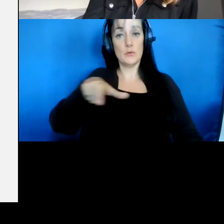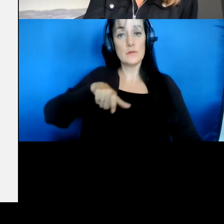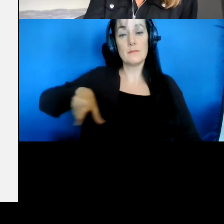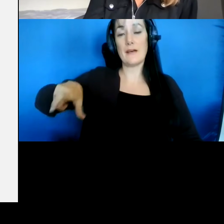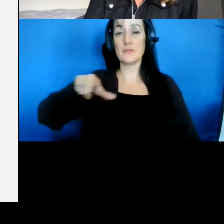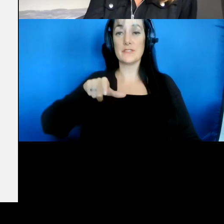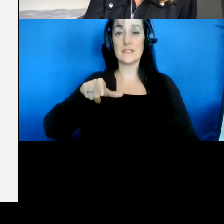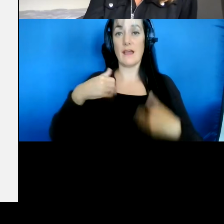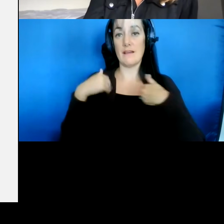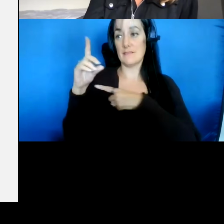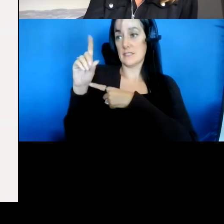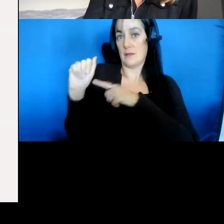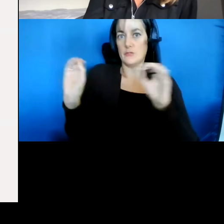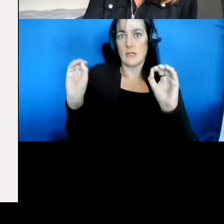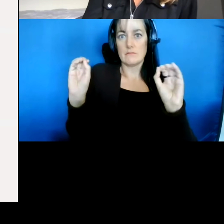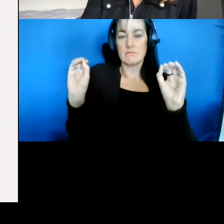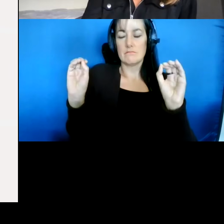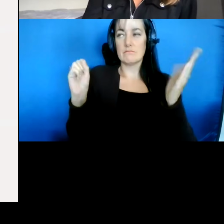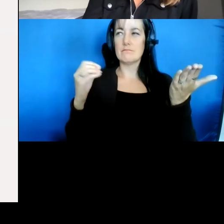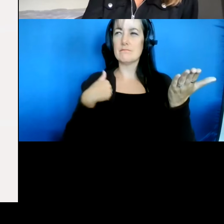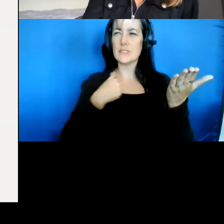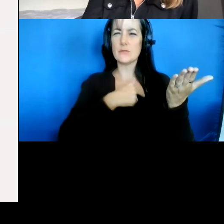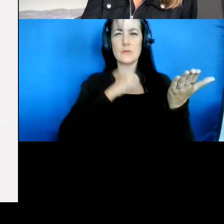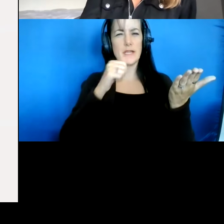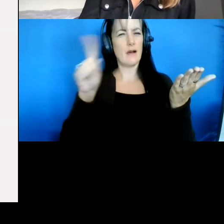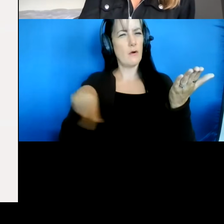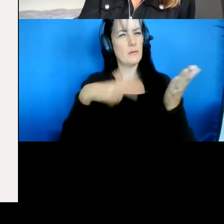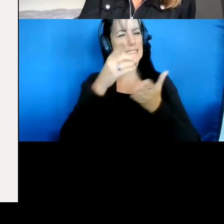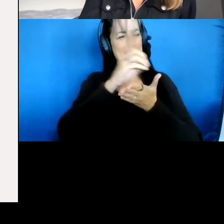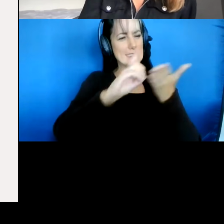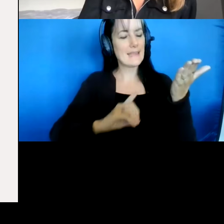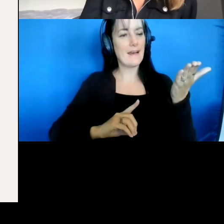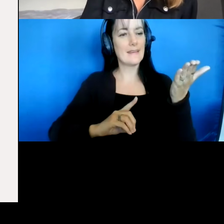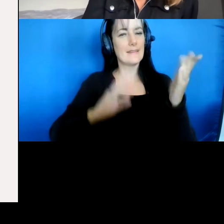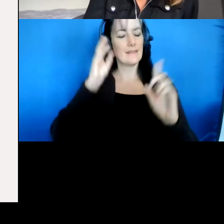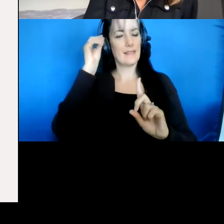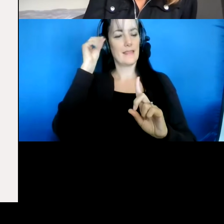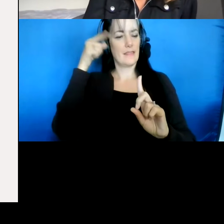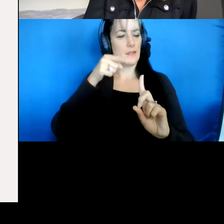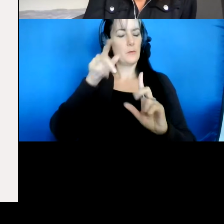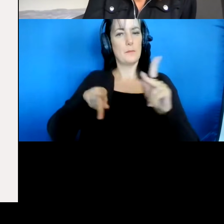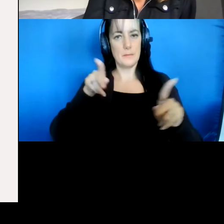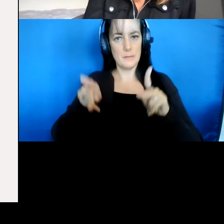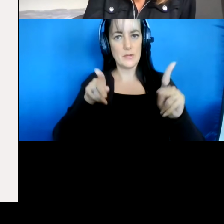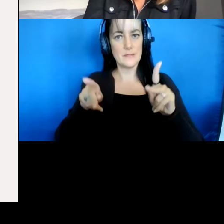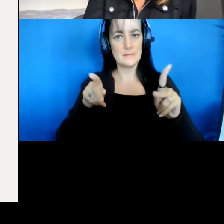consciously design with mouse users in mind. Specifically, mouse users with disabilities